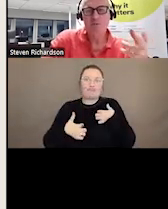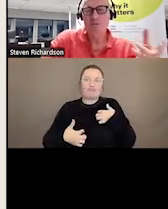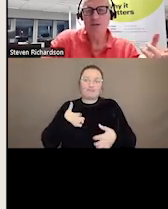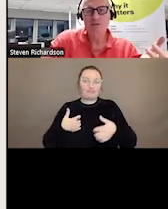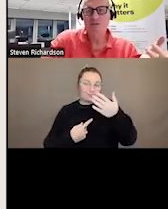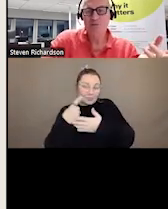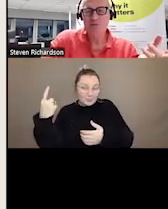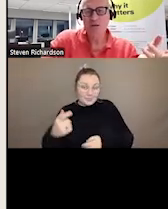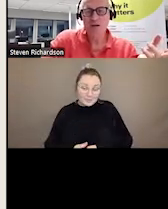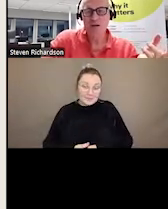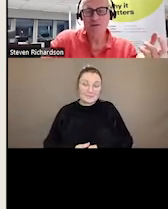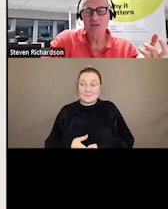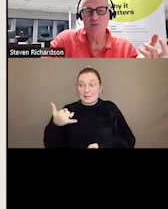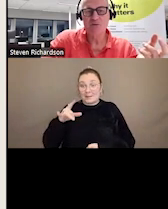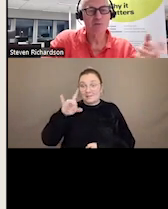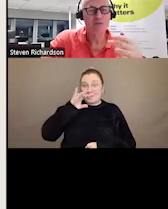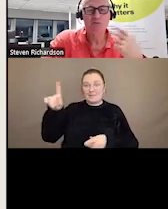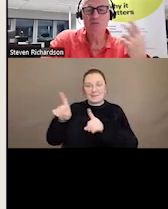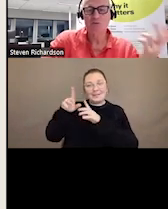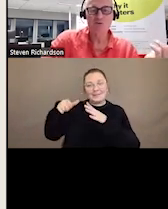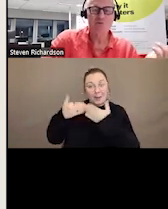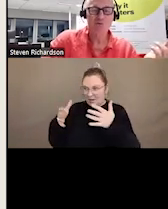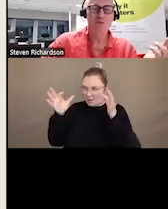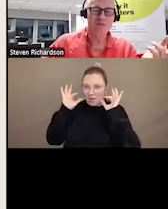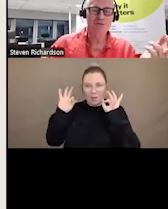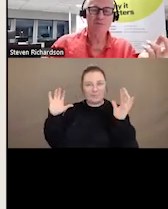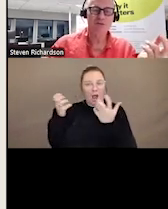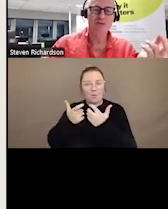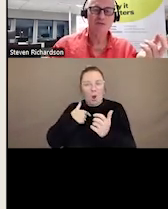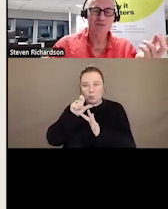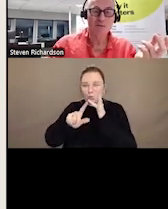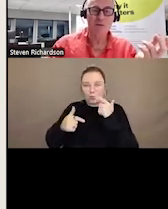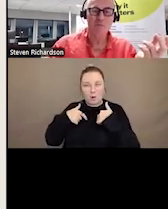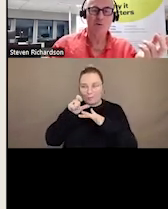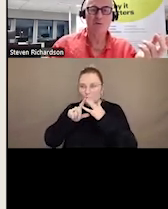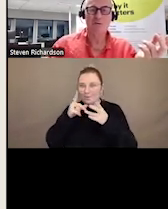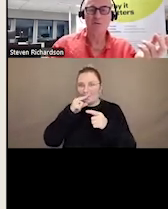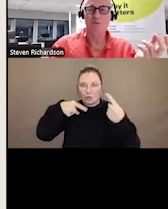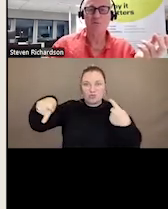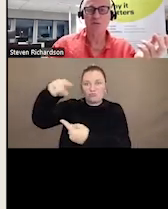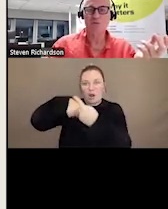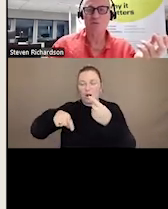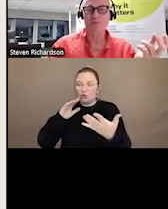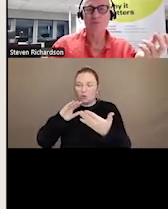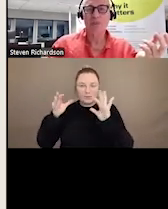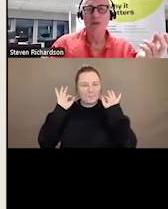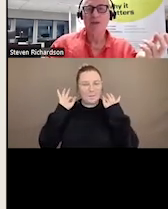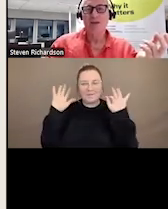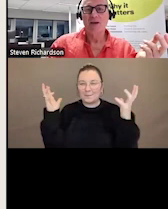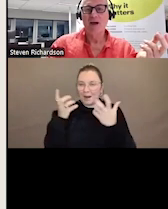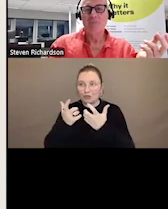That might suit your constituency and the community you are talking to.